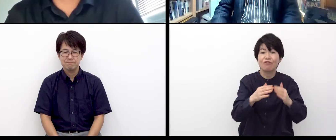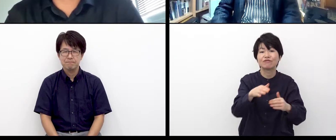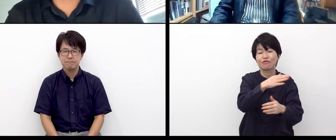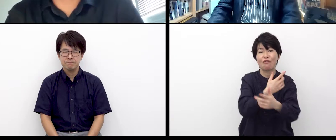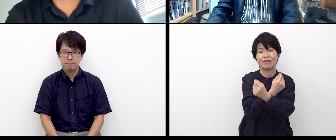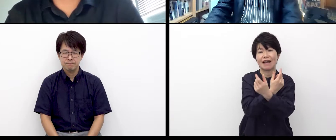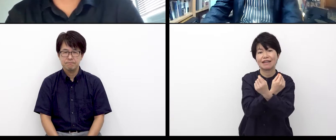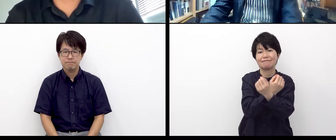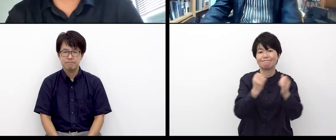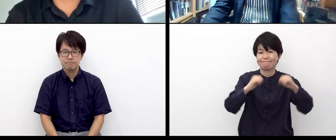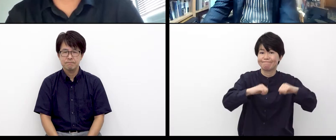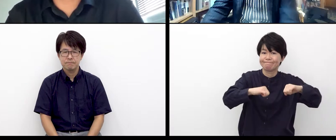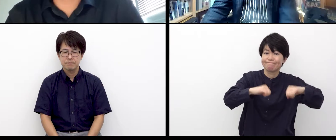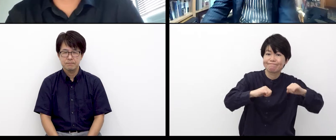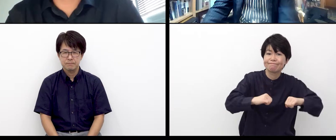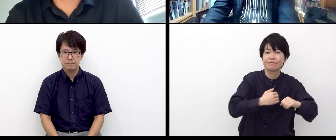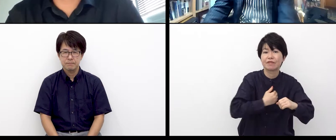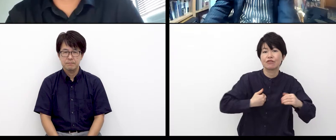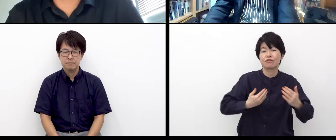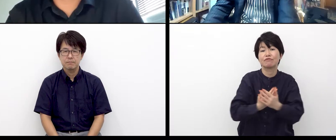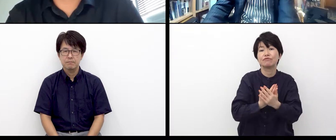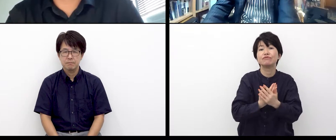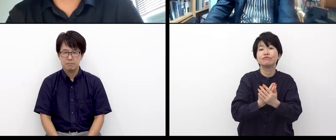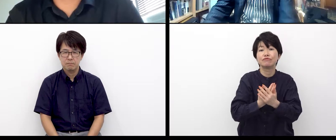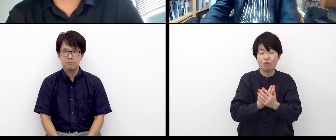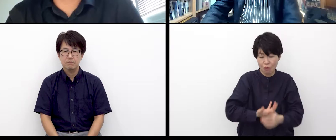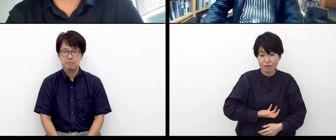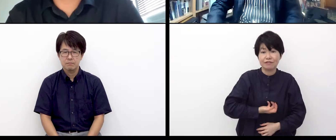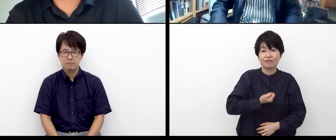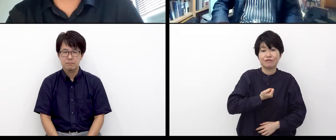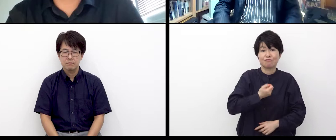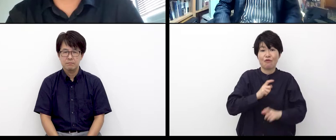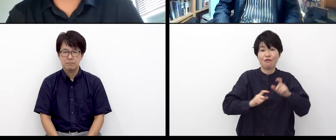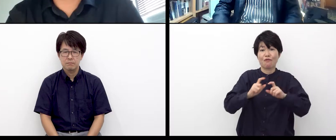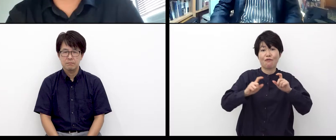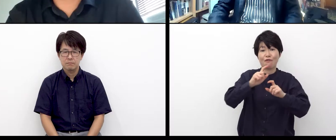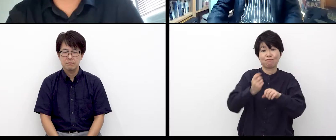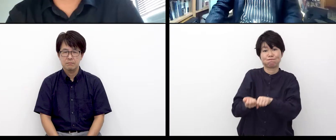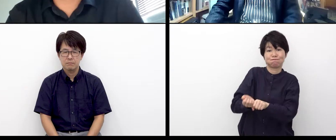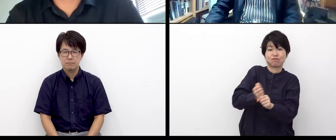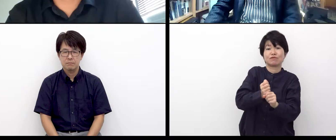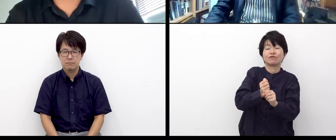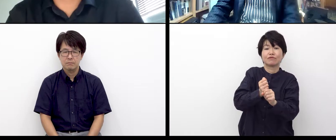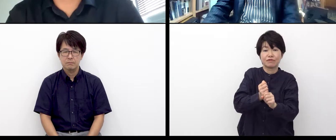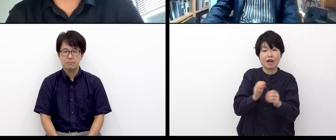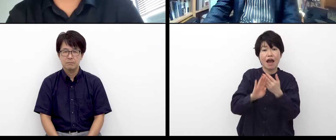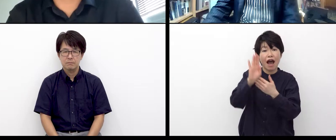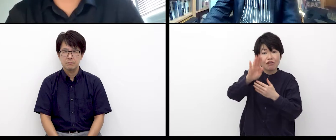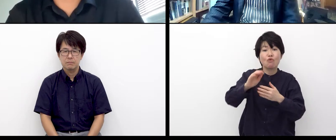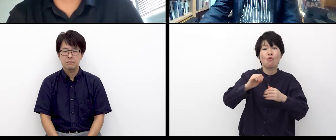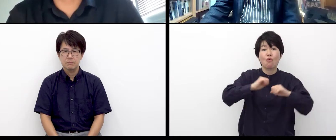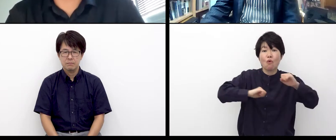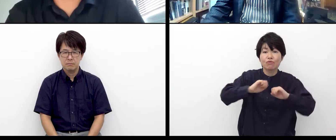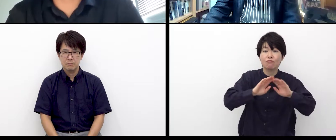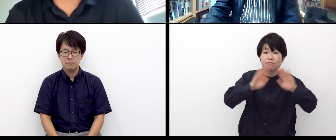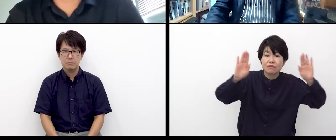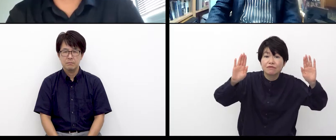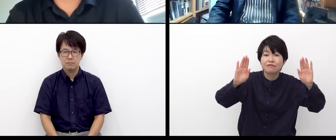And they will get more confident, and it leads to some action. That’s how it works.